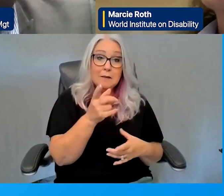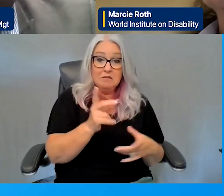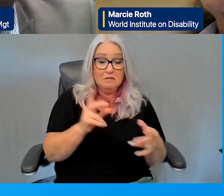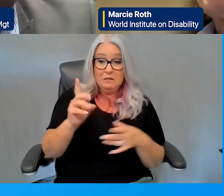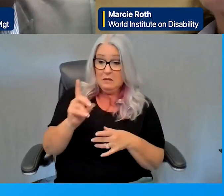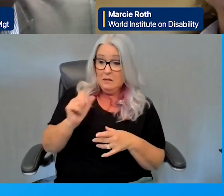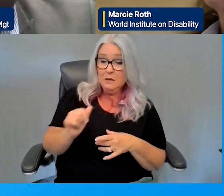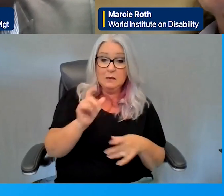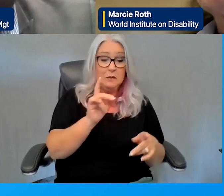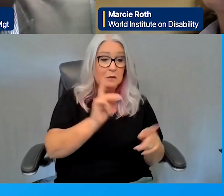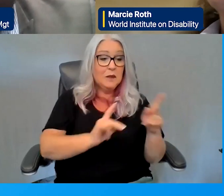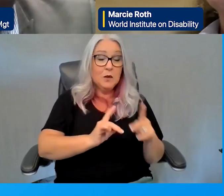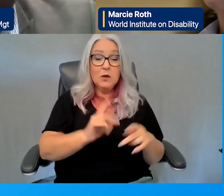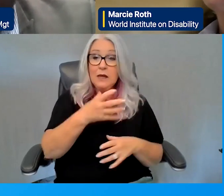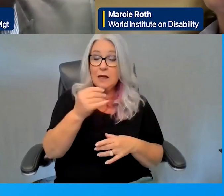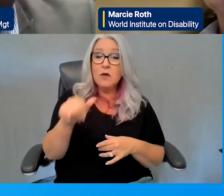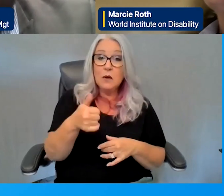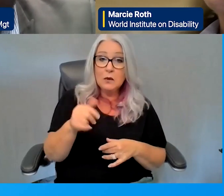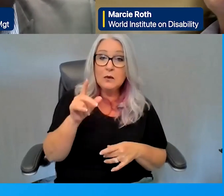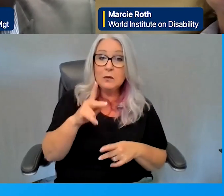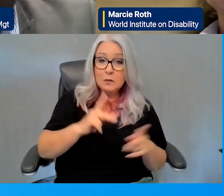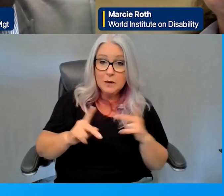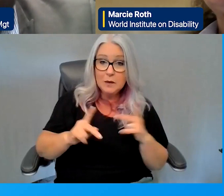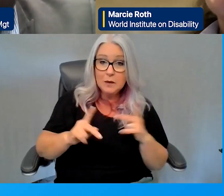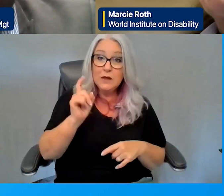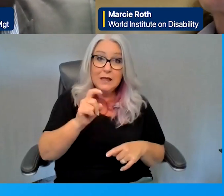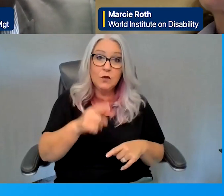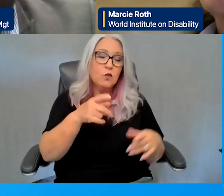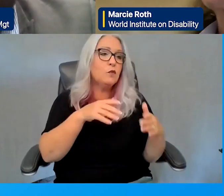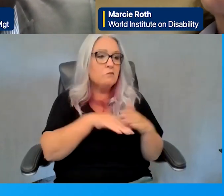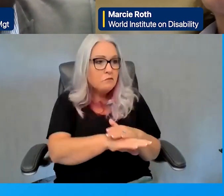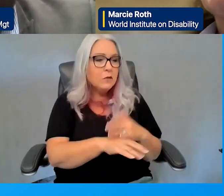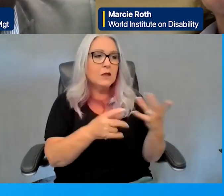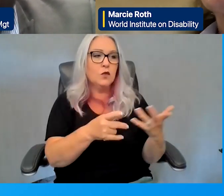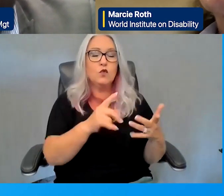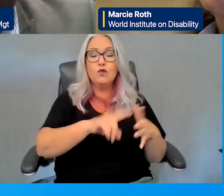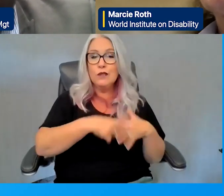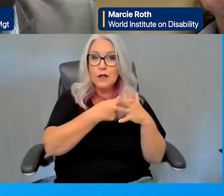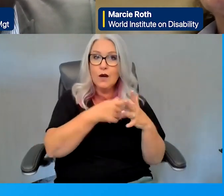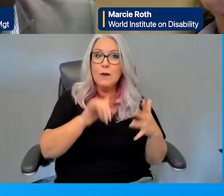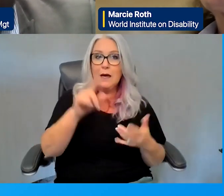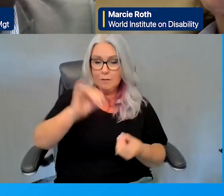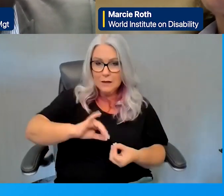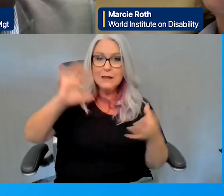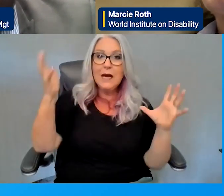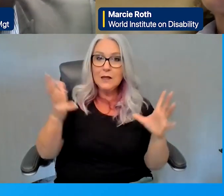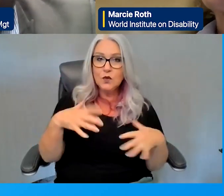order to be able to begin the disaster recovery process along